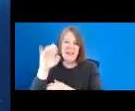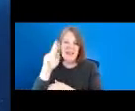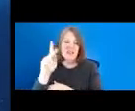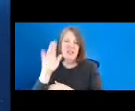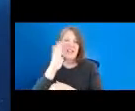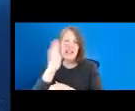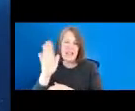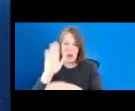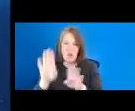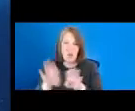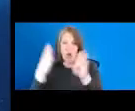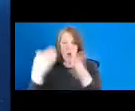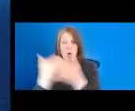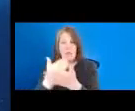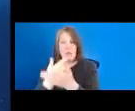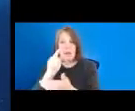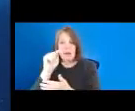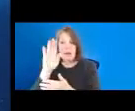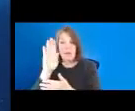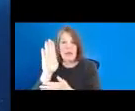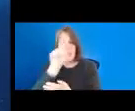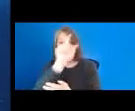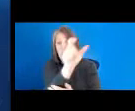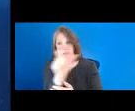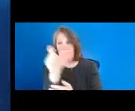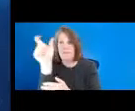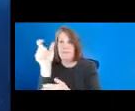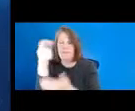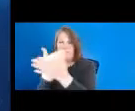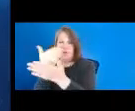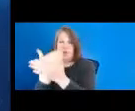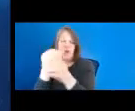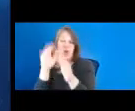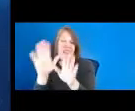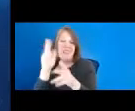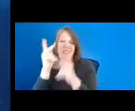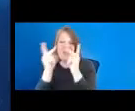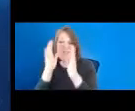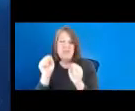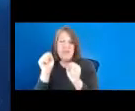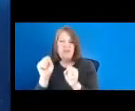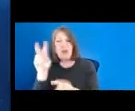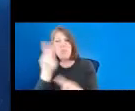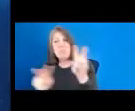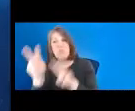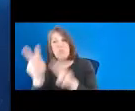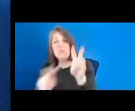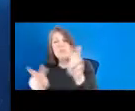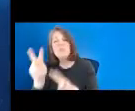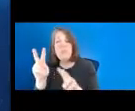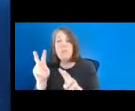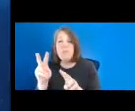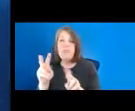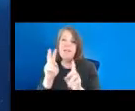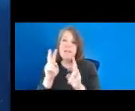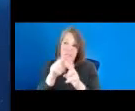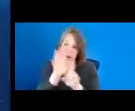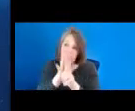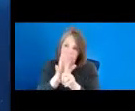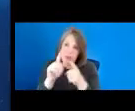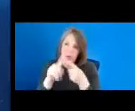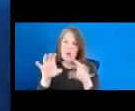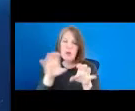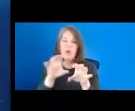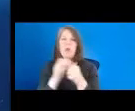tab. 16:31:12 very popular to do if you have live